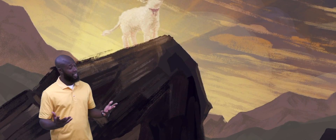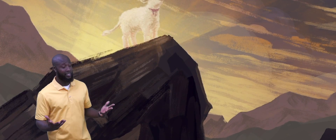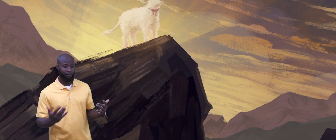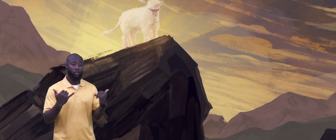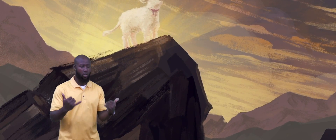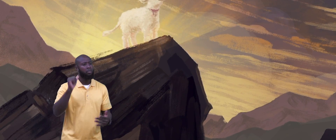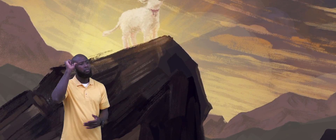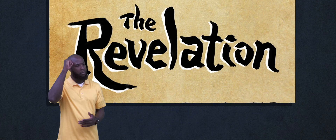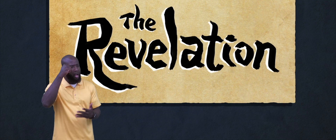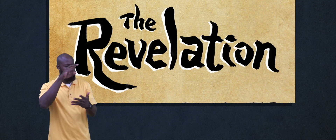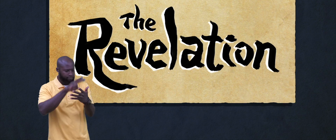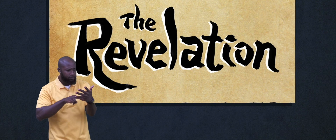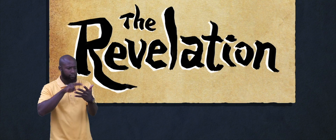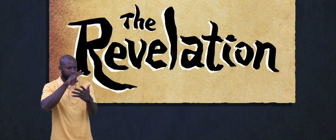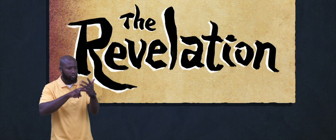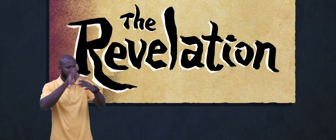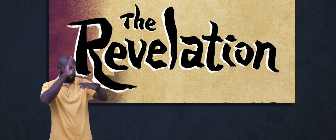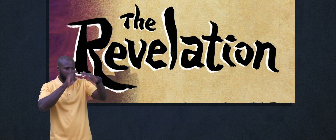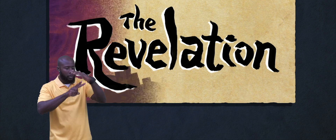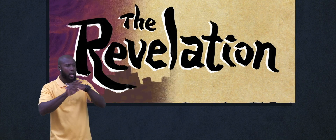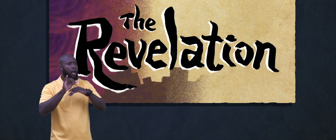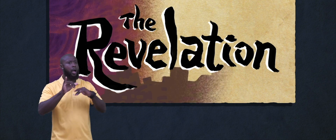Jon: Yeah. Now, that reminds me. When I read The Revelation,